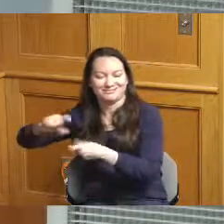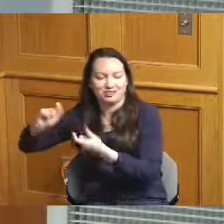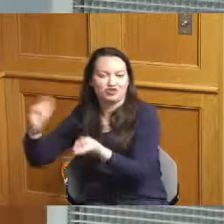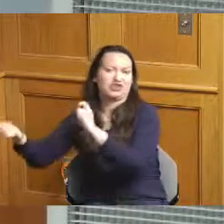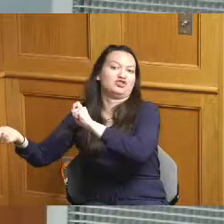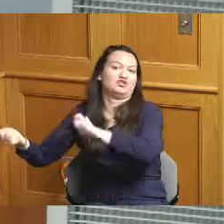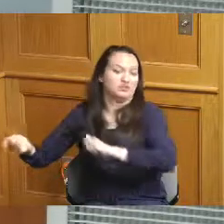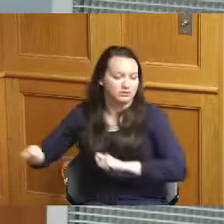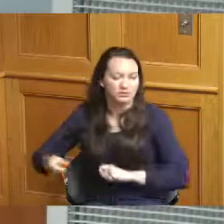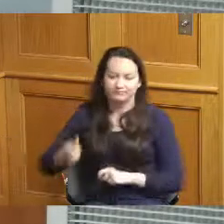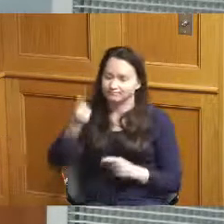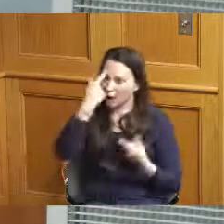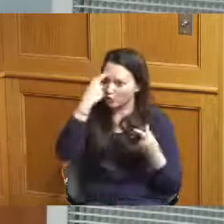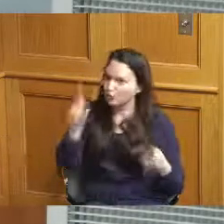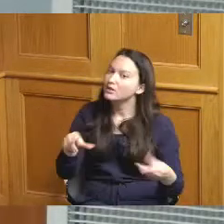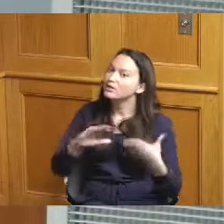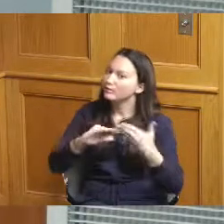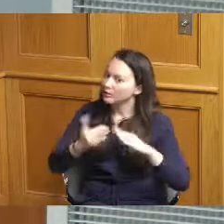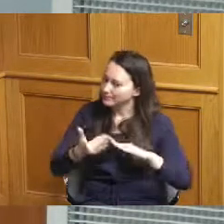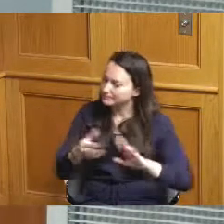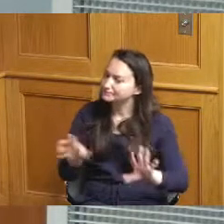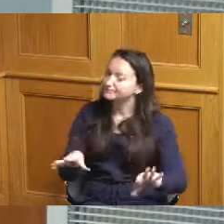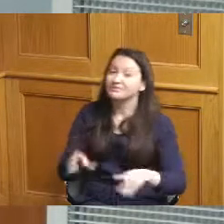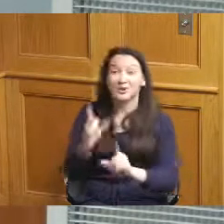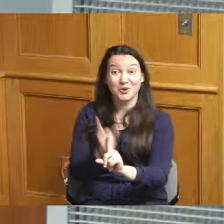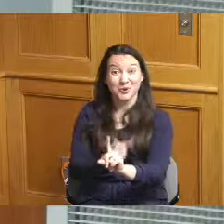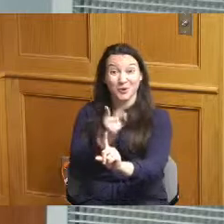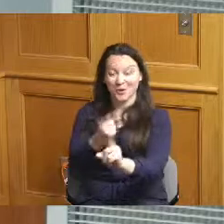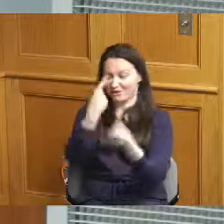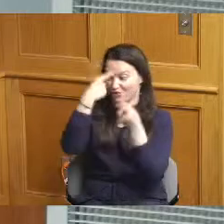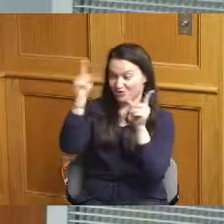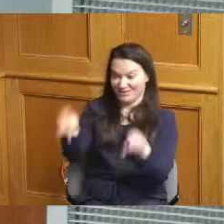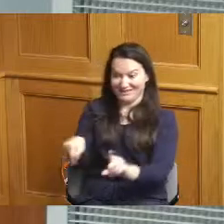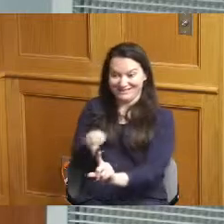and I agree with you as a community the whole purpose of these agreements is to